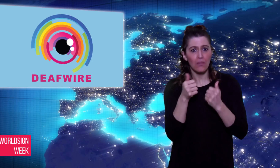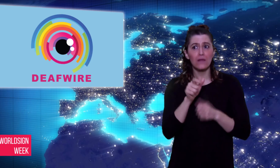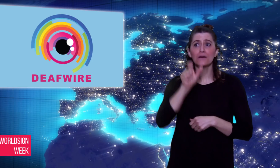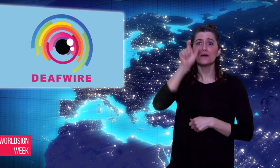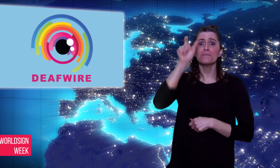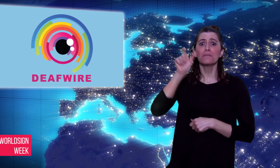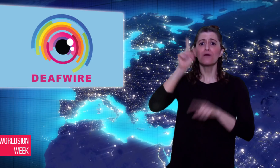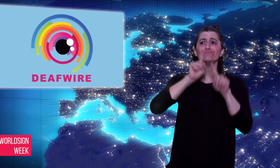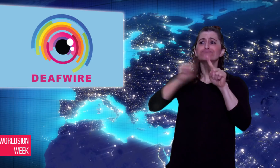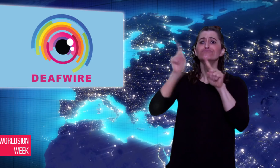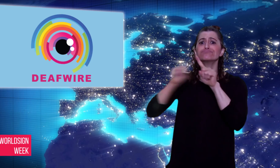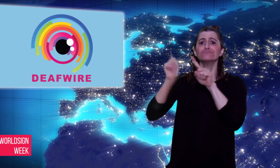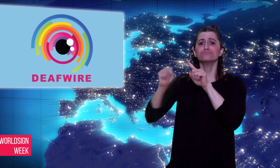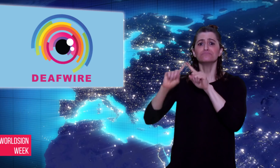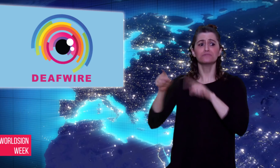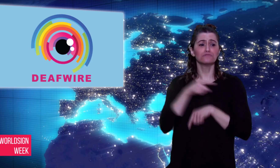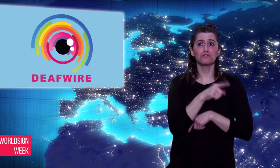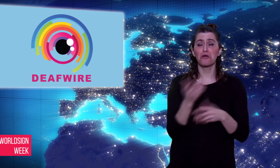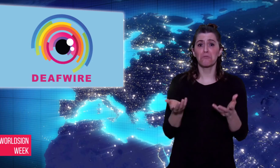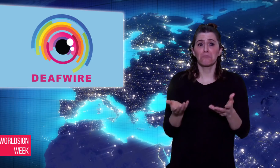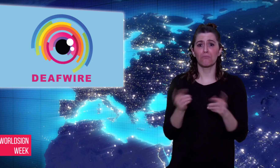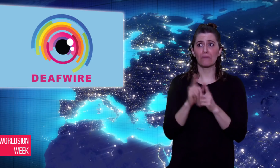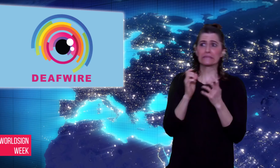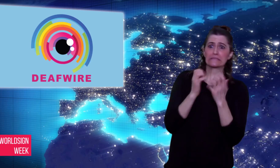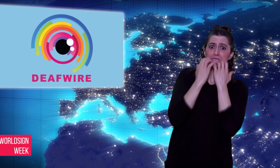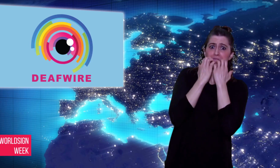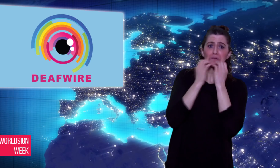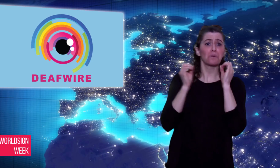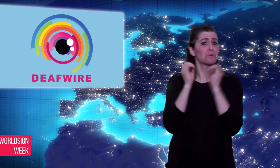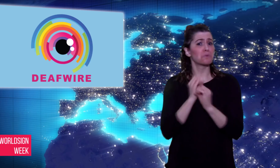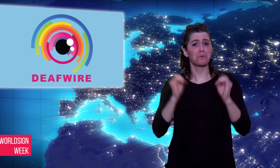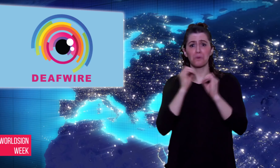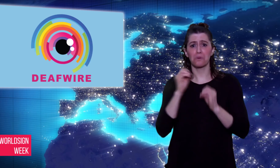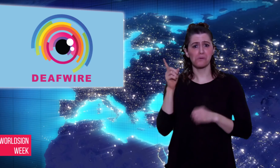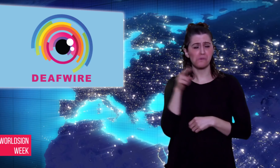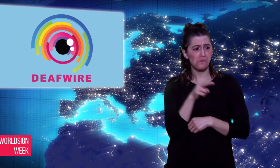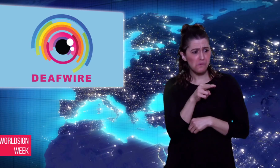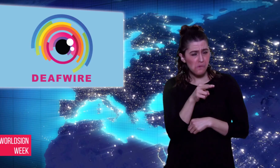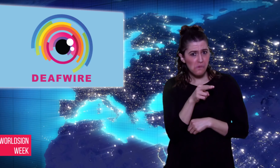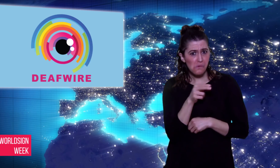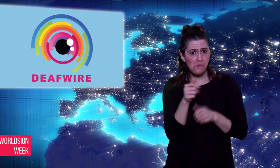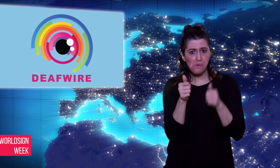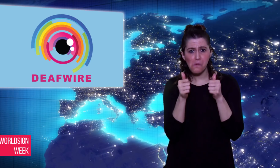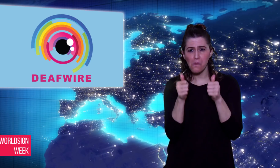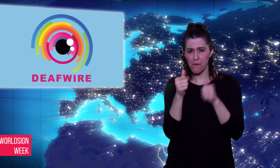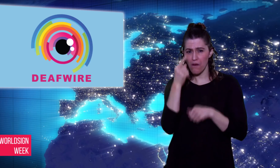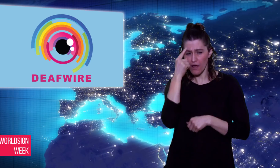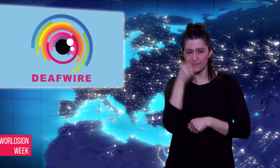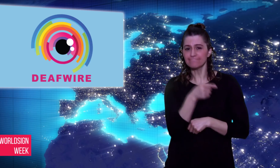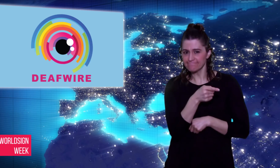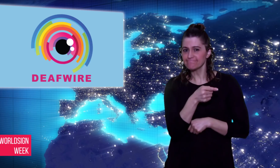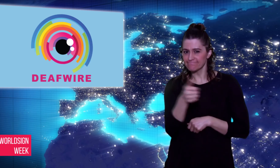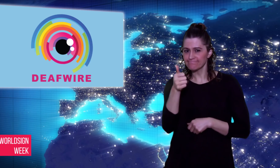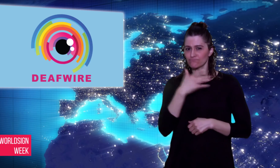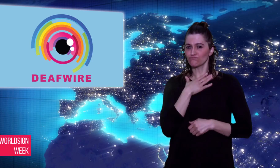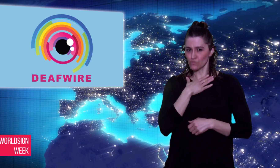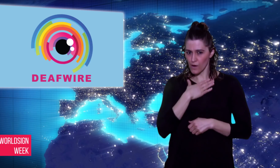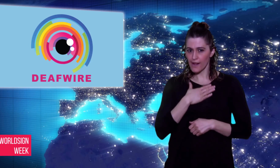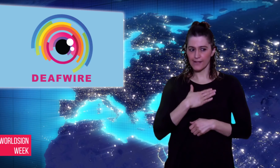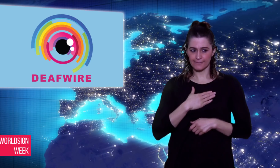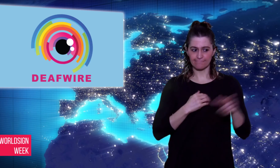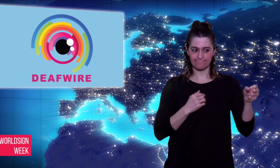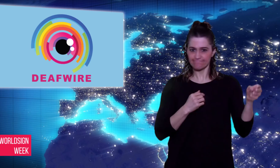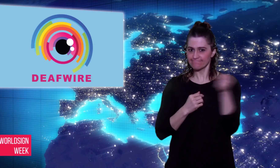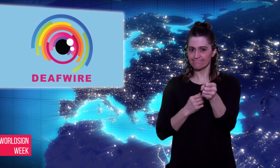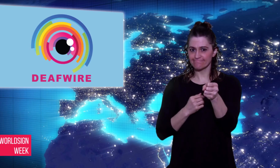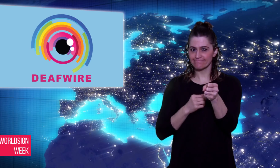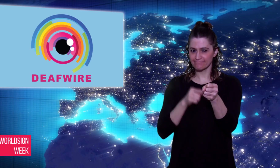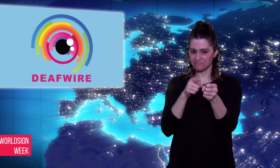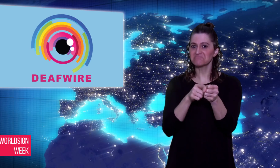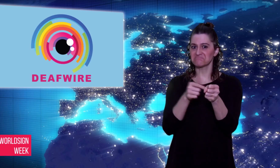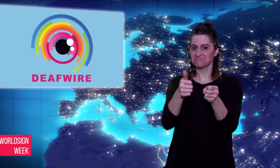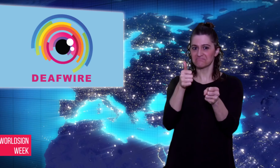made him the perfect candidate for many